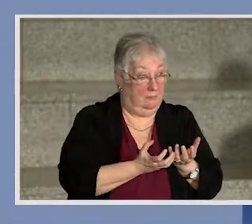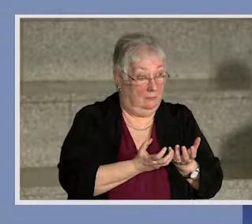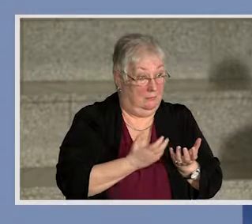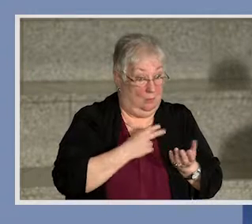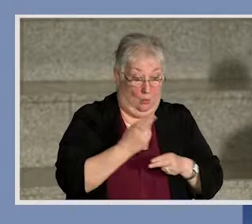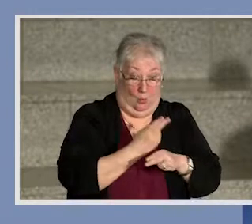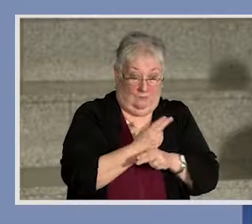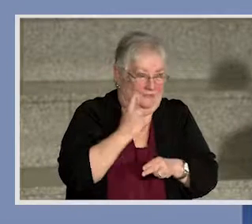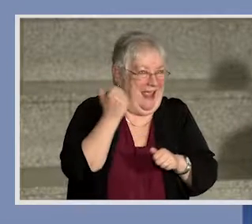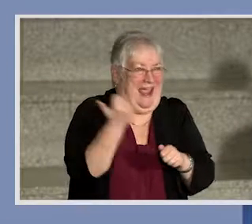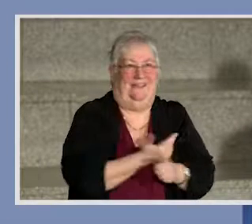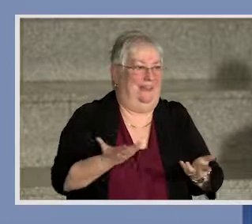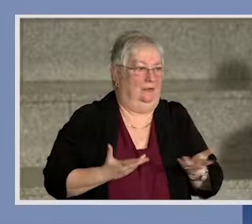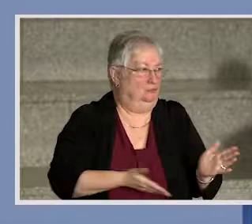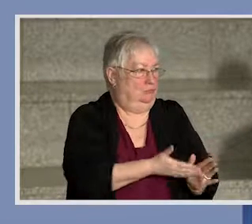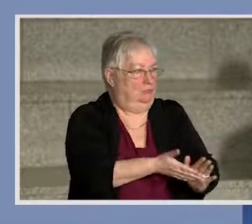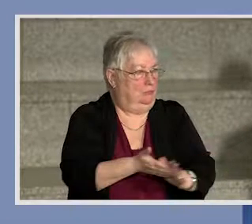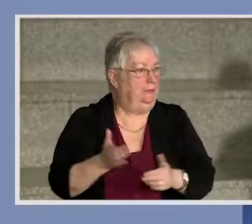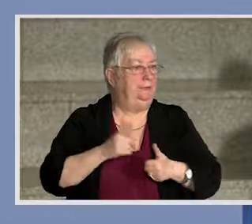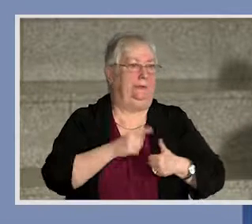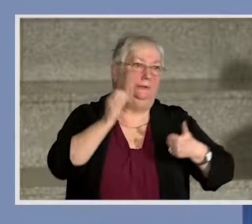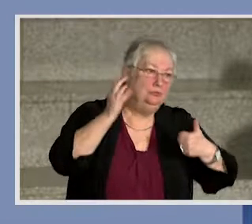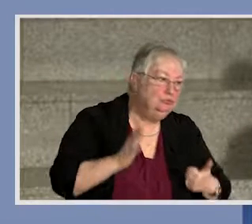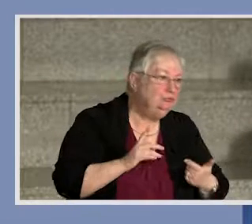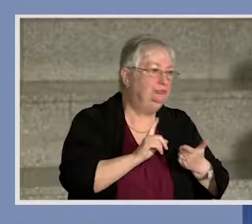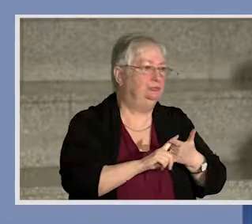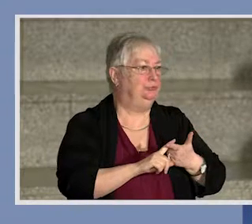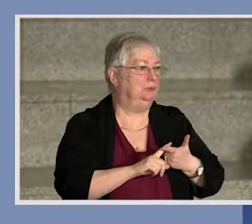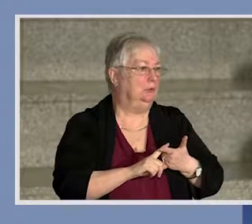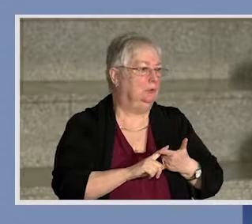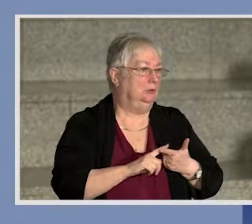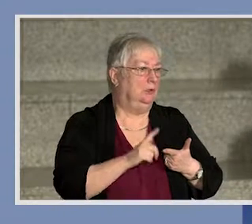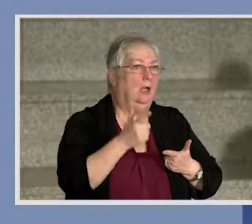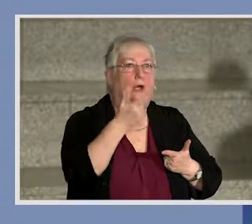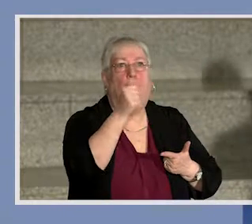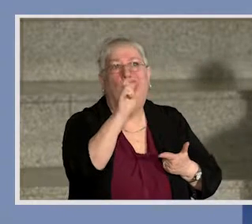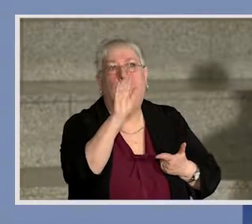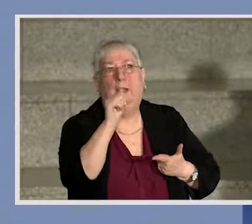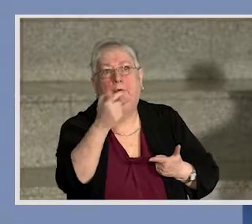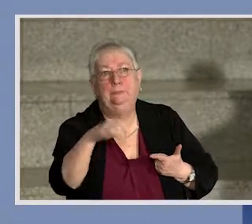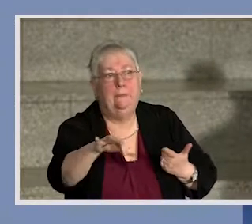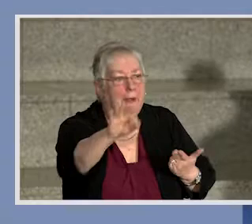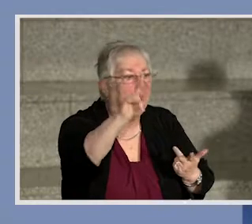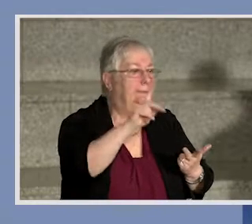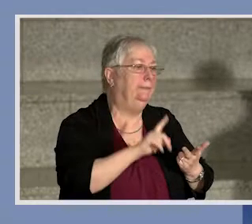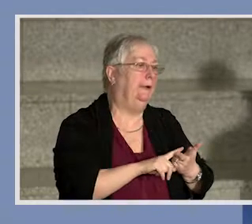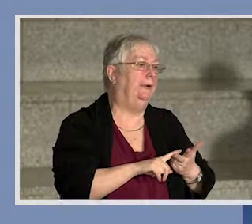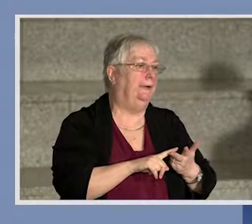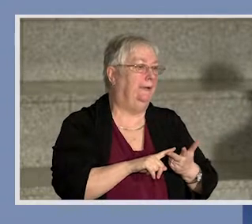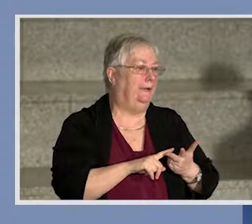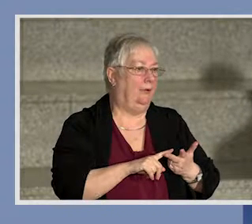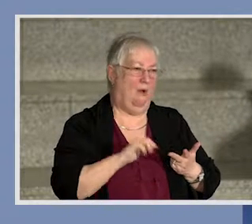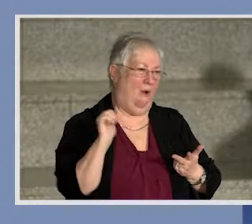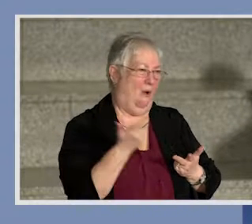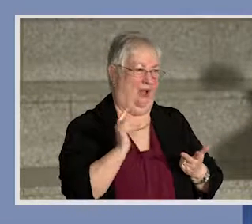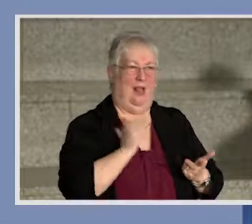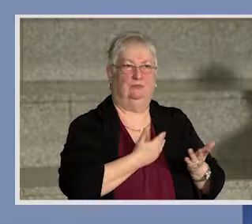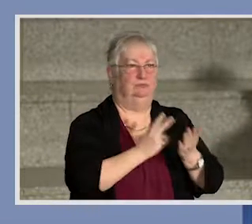TEACHER SALARIES, TRASH PICK-UP, ALL OF THE PROGRAMS THAT WE PROVIDE, IT PAYS FOR OUR DAY-TO-DAY OPERATIONS. EVERYTHING THAT WE DO.